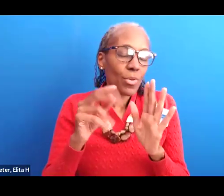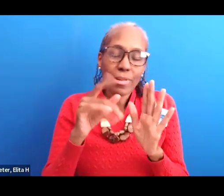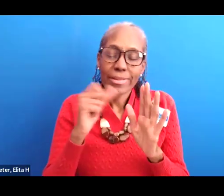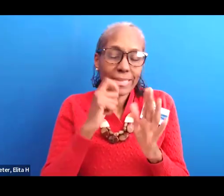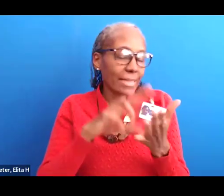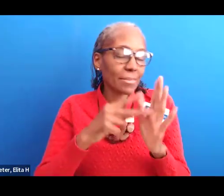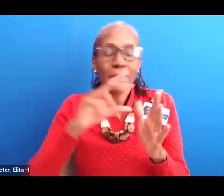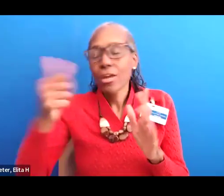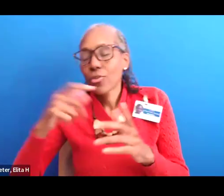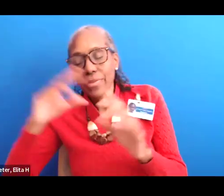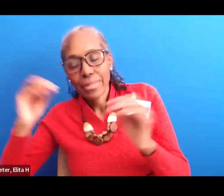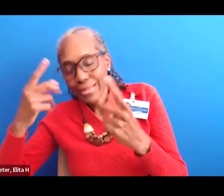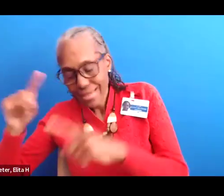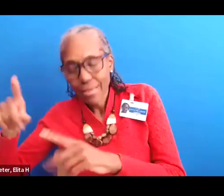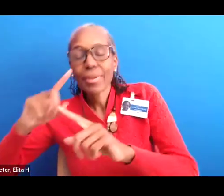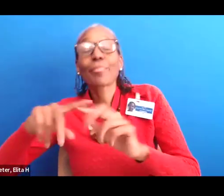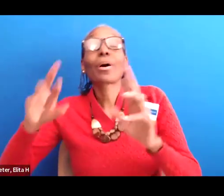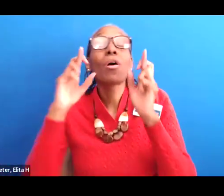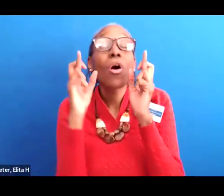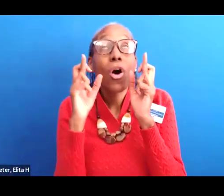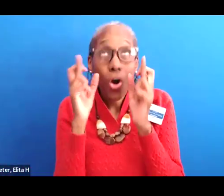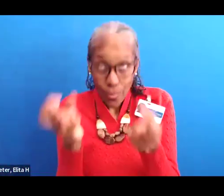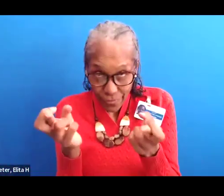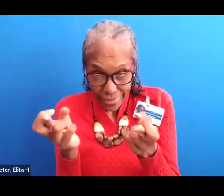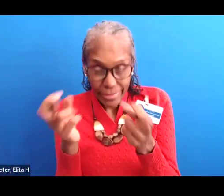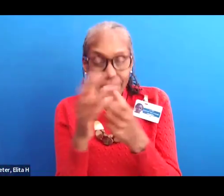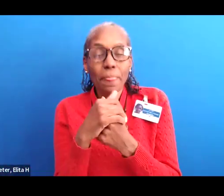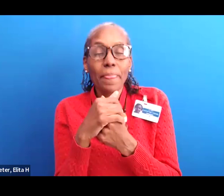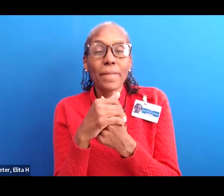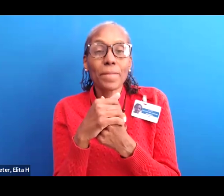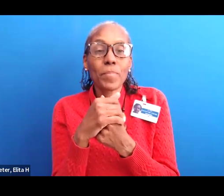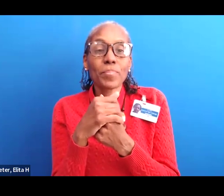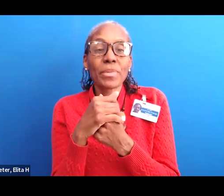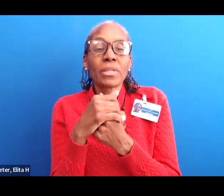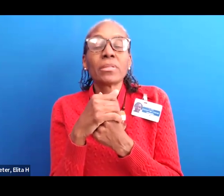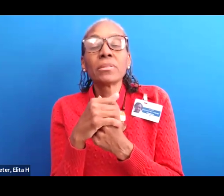don't happen, but hopefully it will be that it's some spasm.